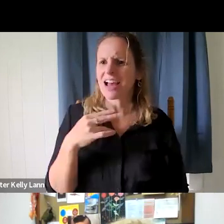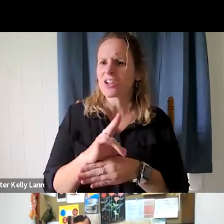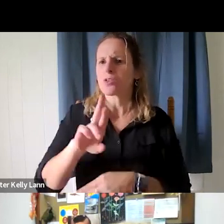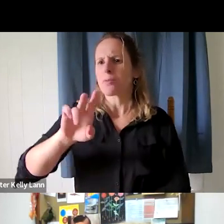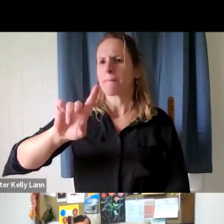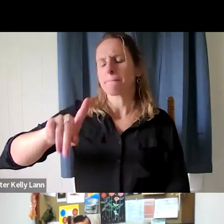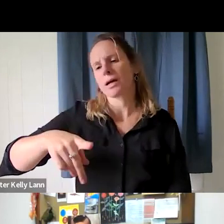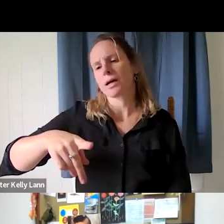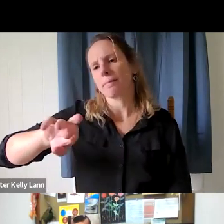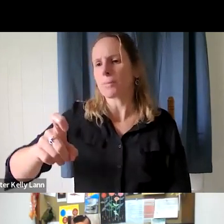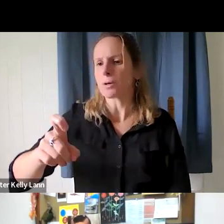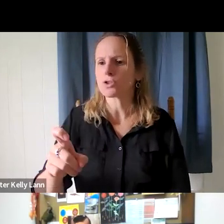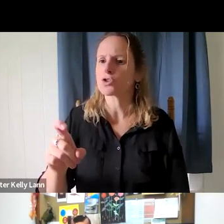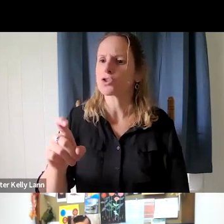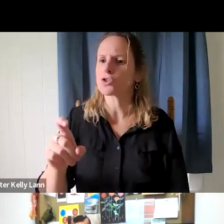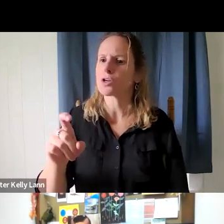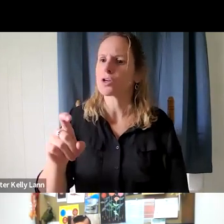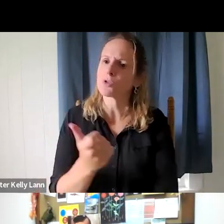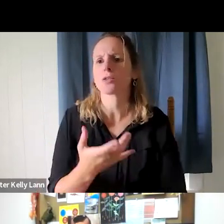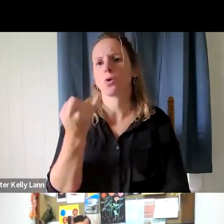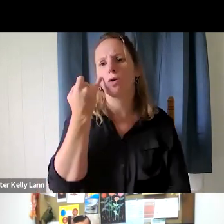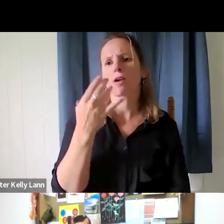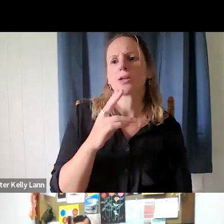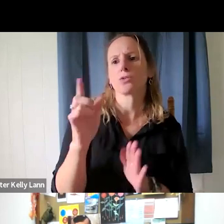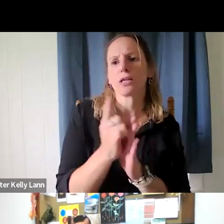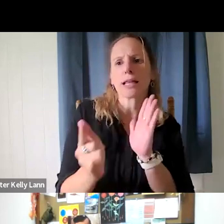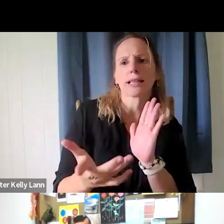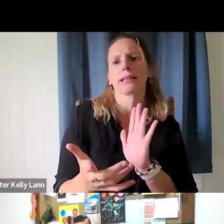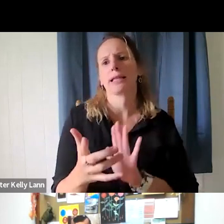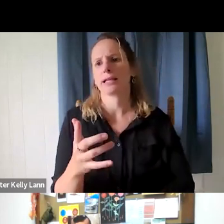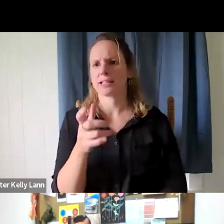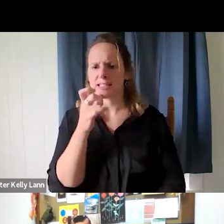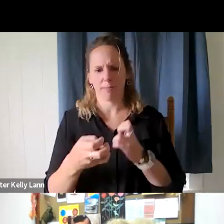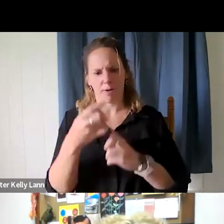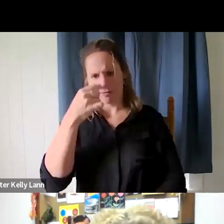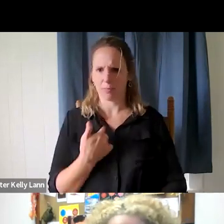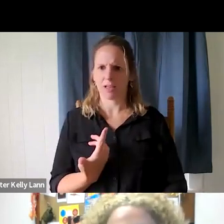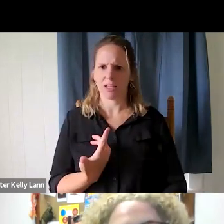or use illicit drugs, and it's not a problem for me. I've never been diagnosed,